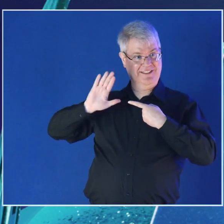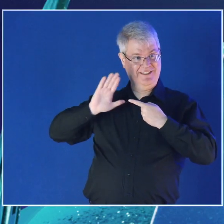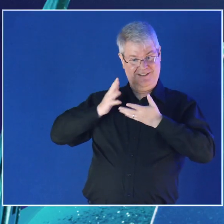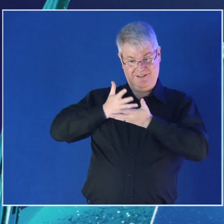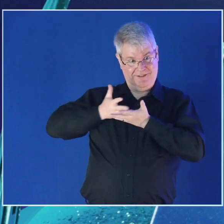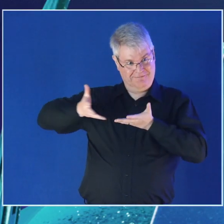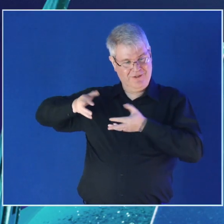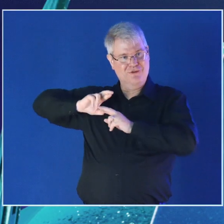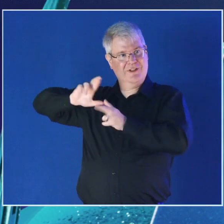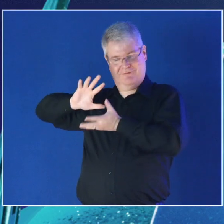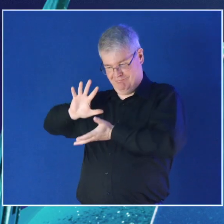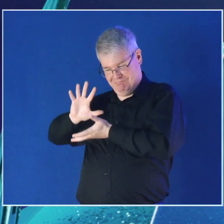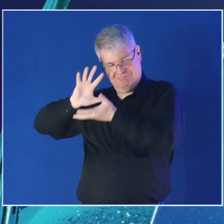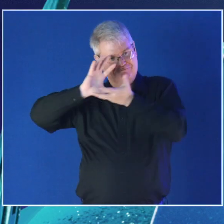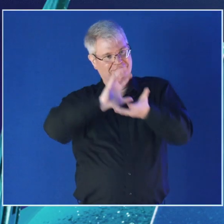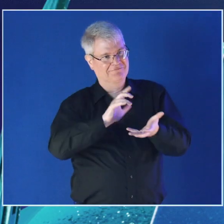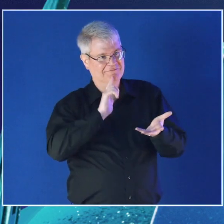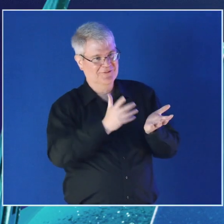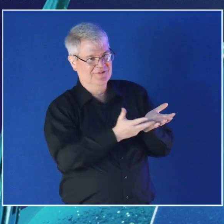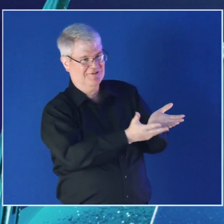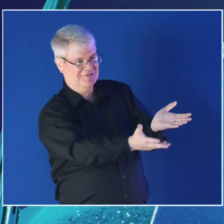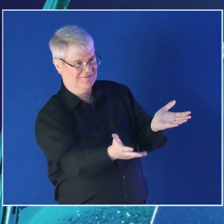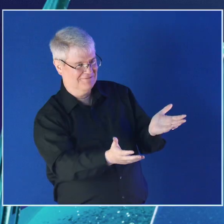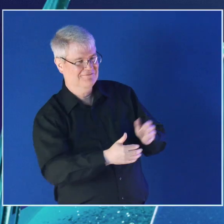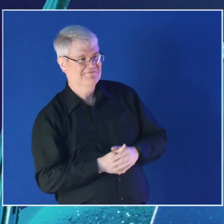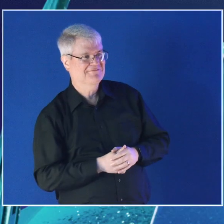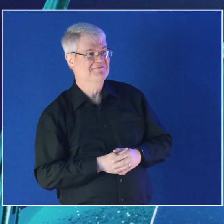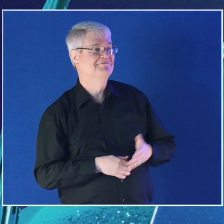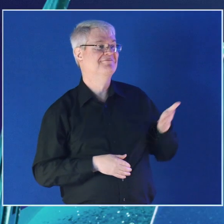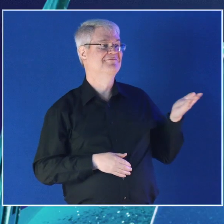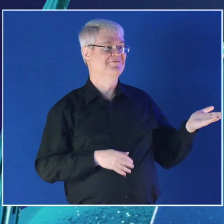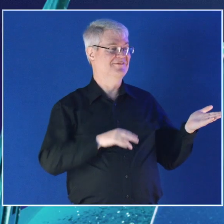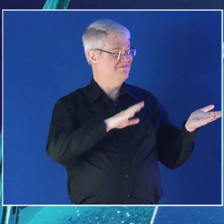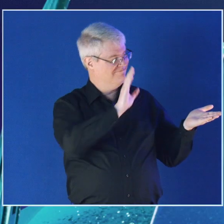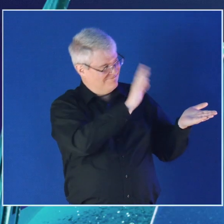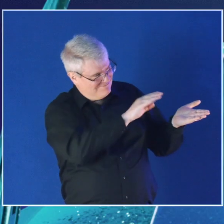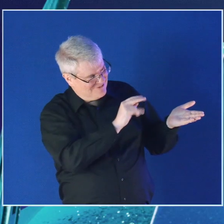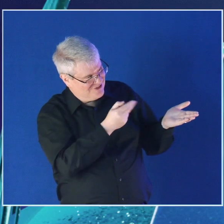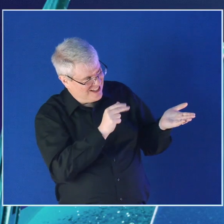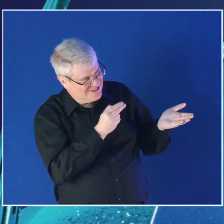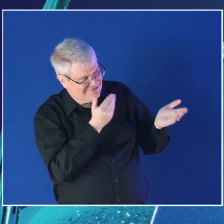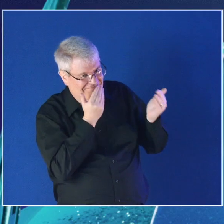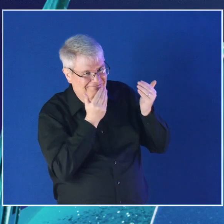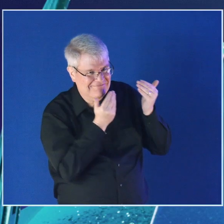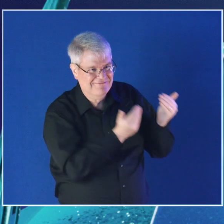Yeah. Thank you, Jonathan. Thank you, Nidhi. Love the work we're doing in this area, and let's just keep going.